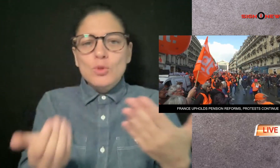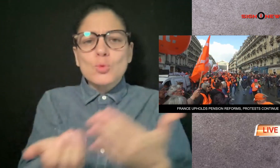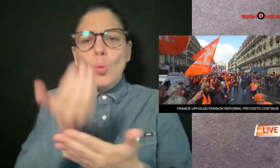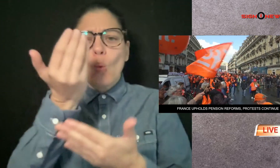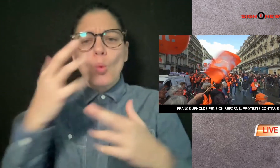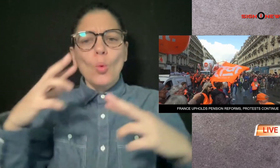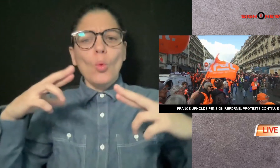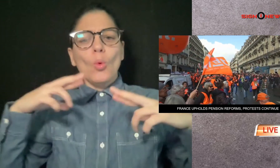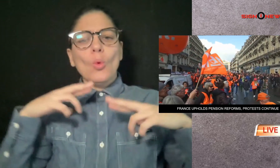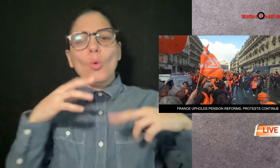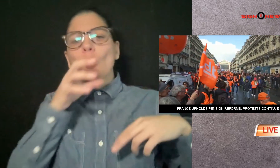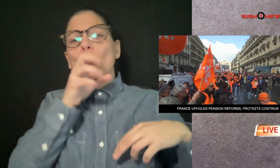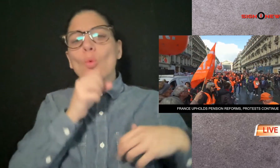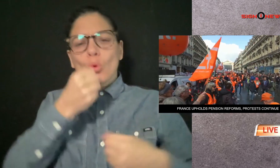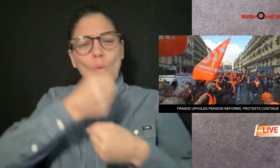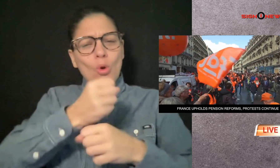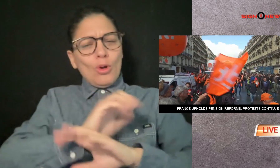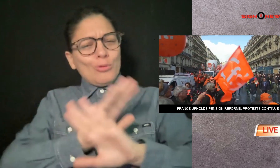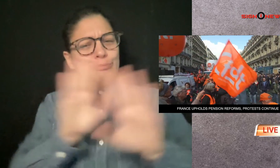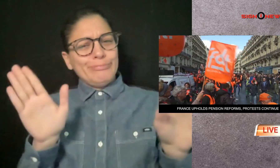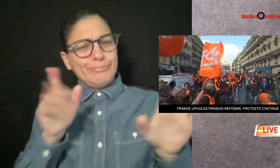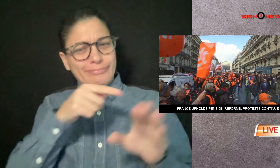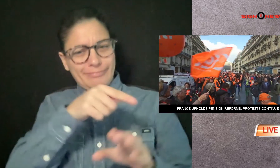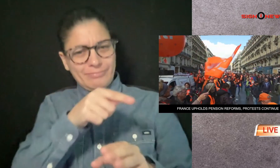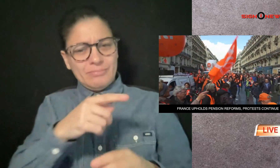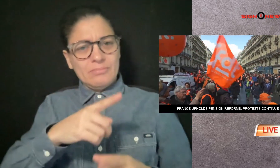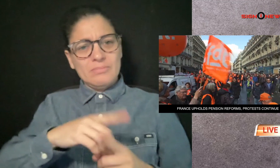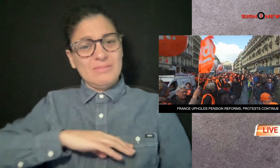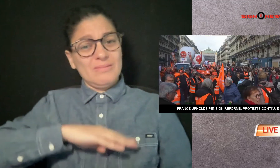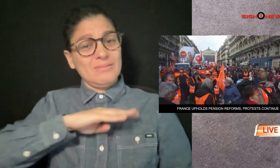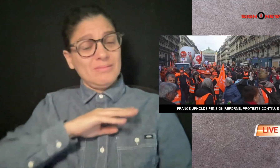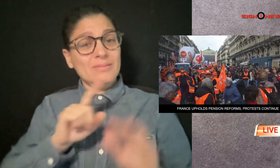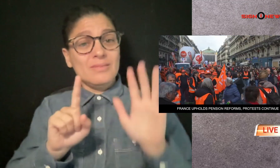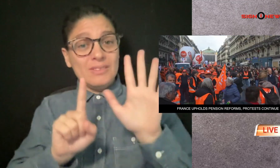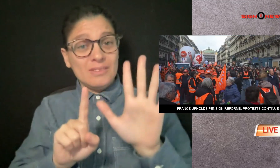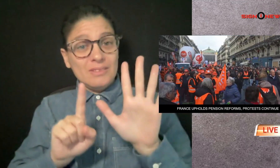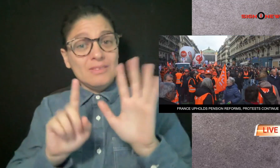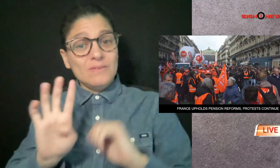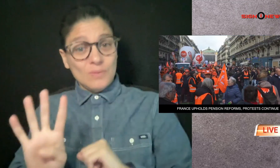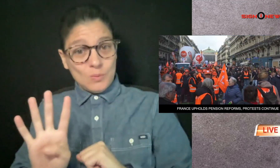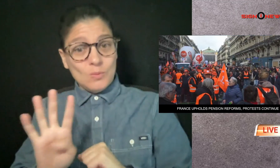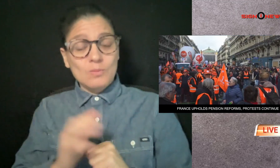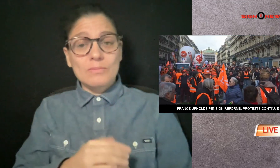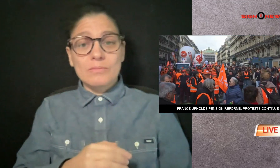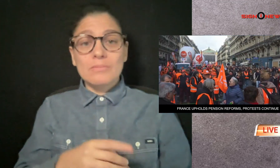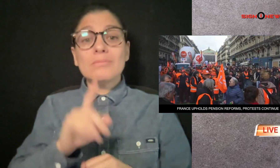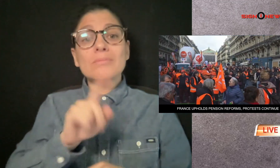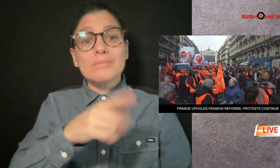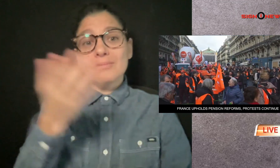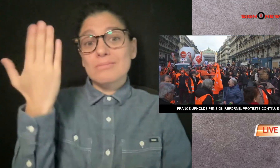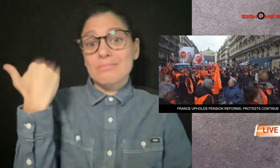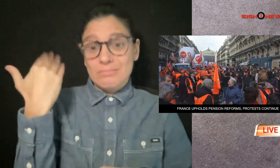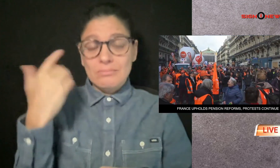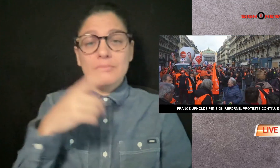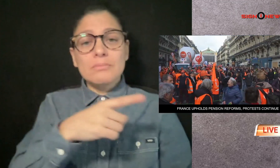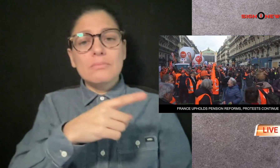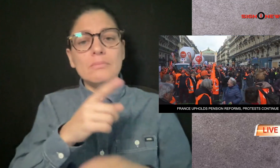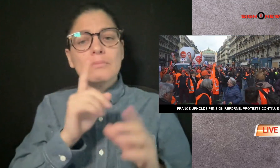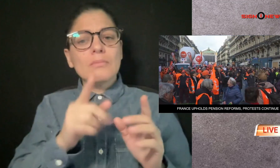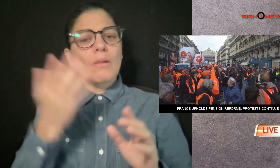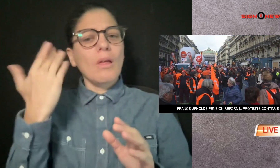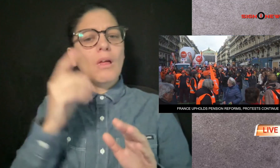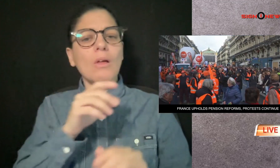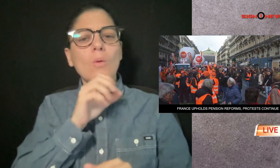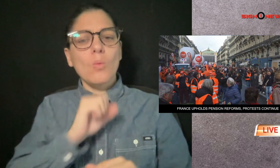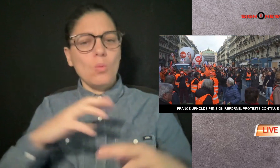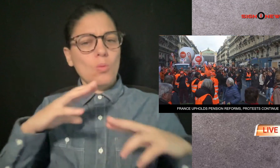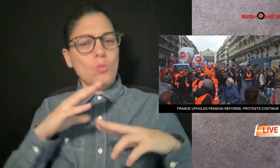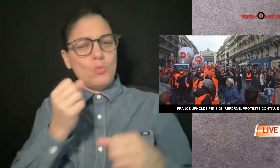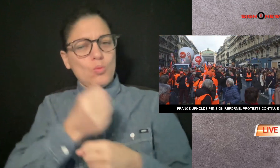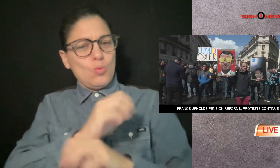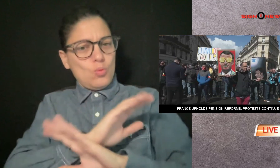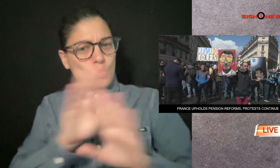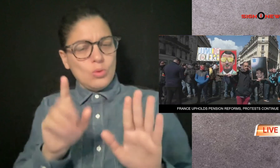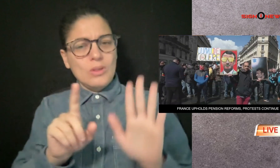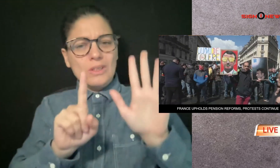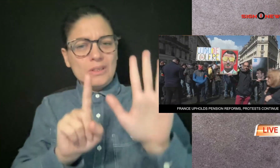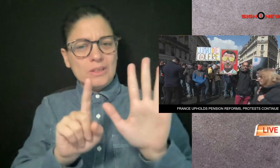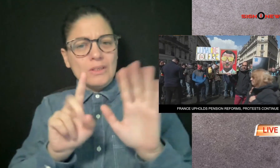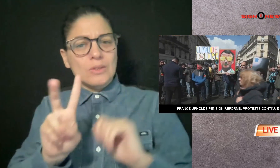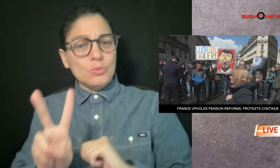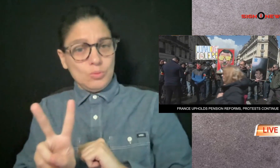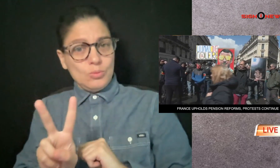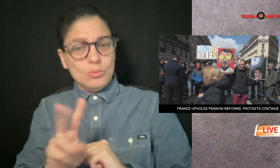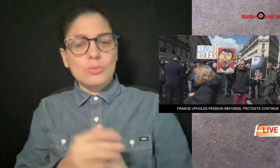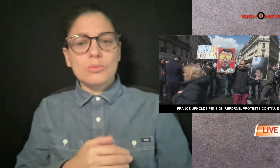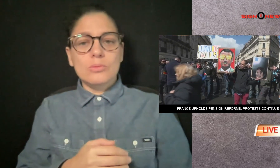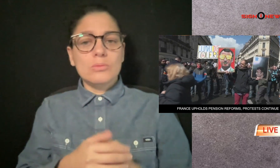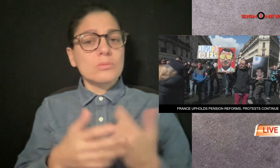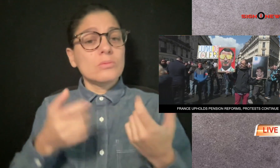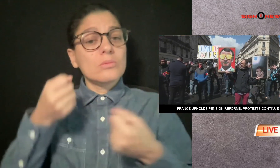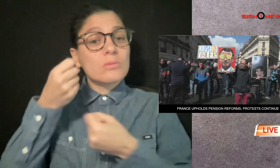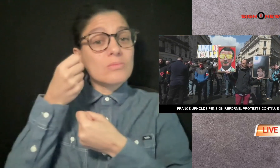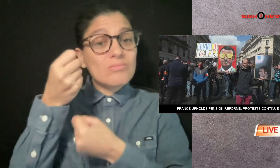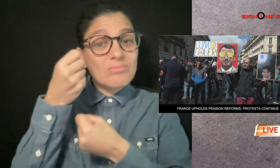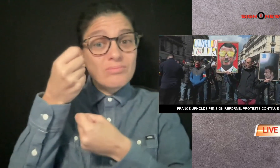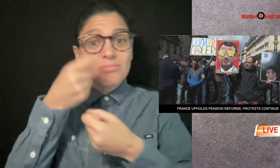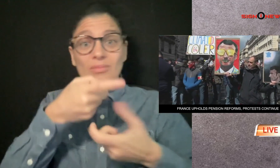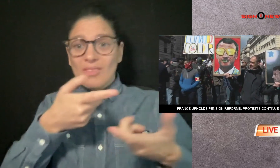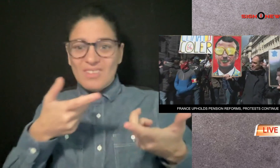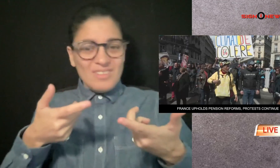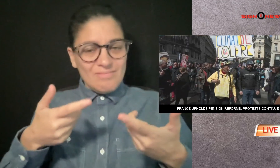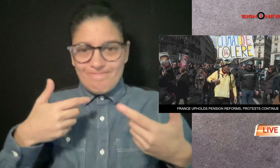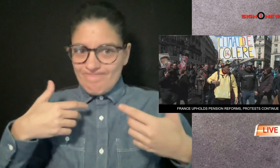Council to keep the new retirement age at 64 the original age was 62 protests have been